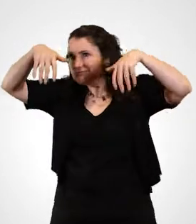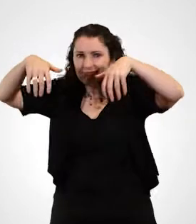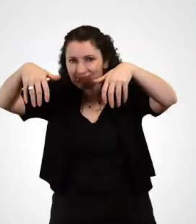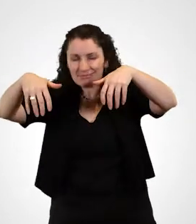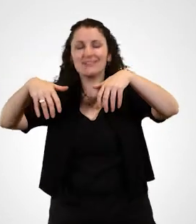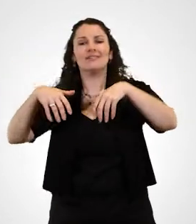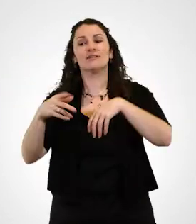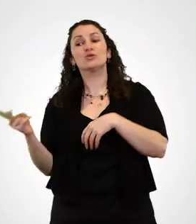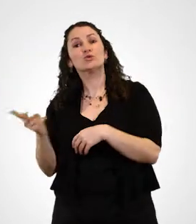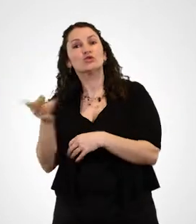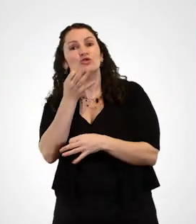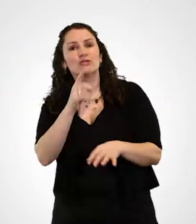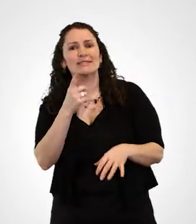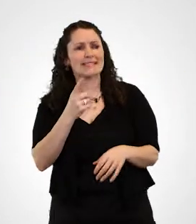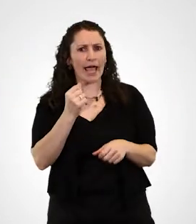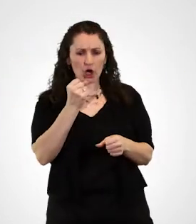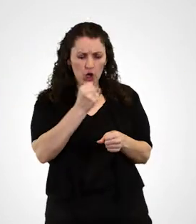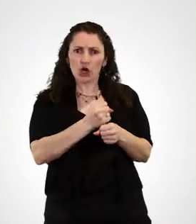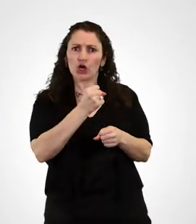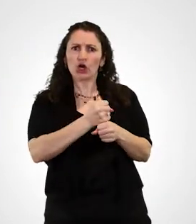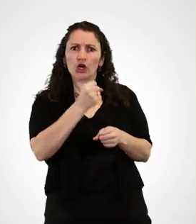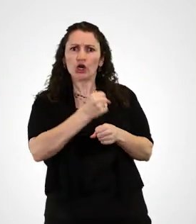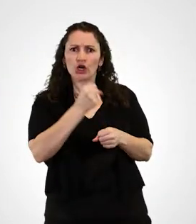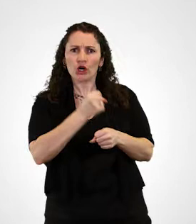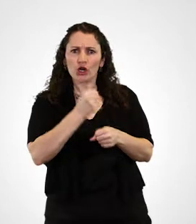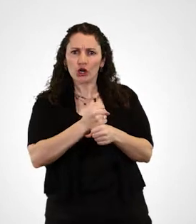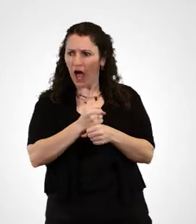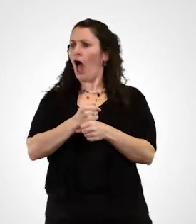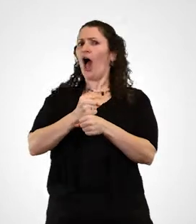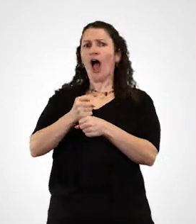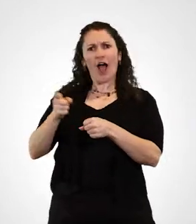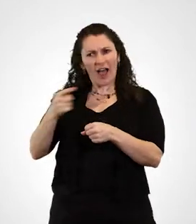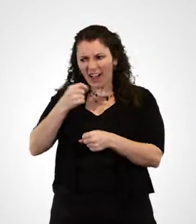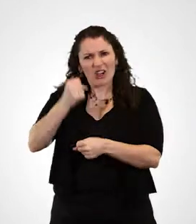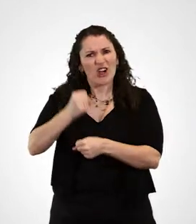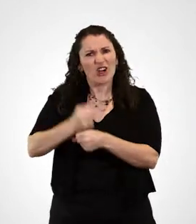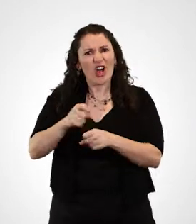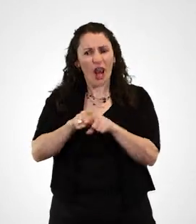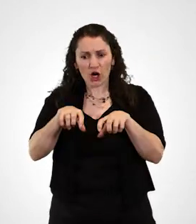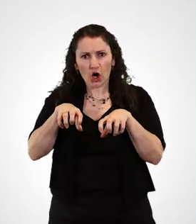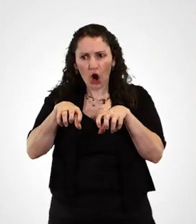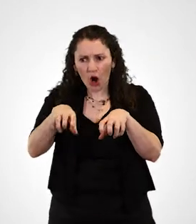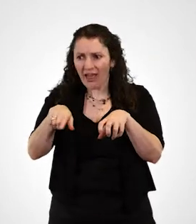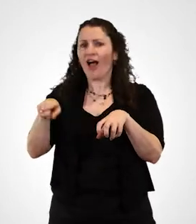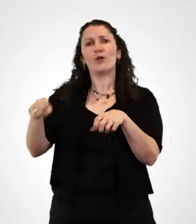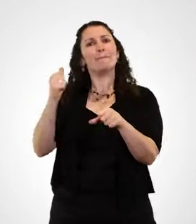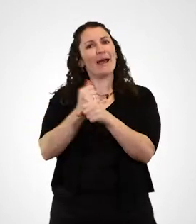and Miss Giggle says, "Oh, my goodness, you're making the sound that the letter G makes", and so they think about the fact